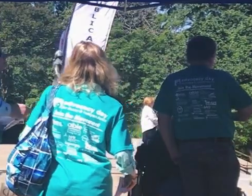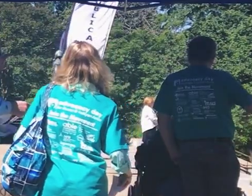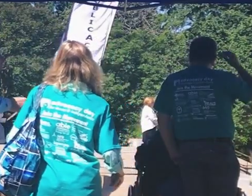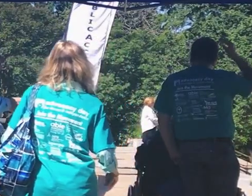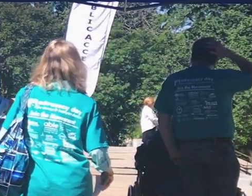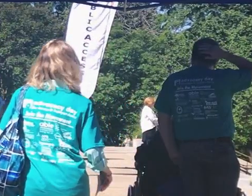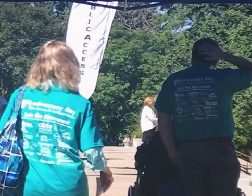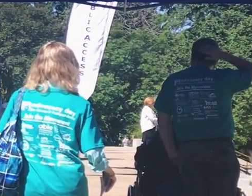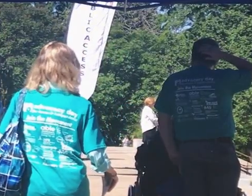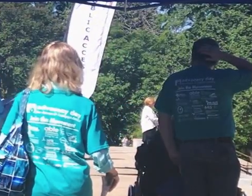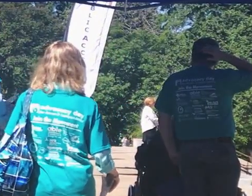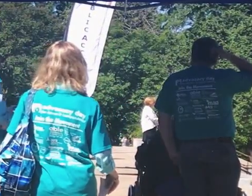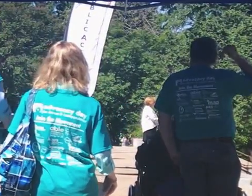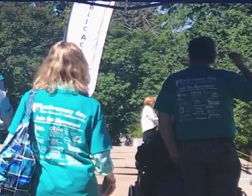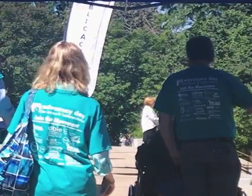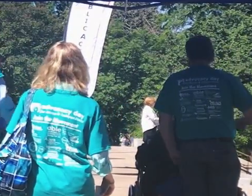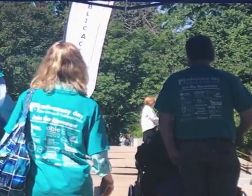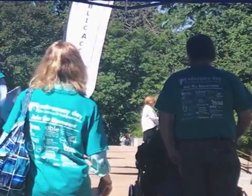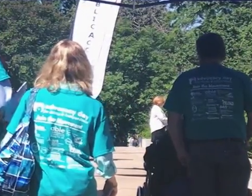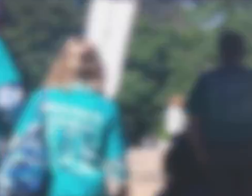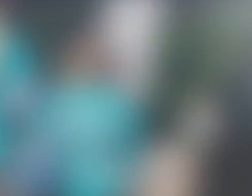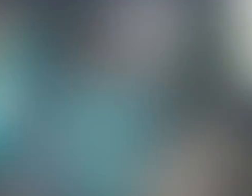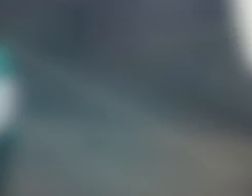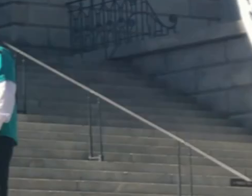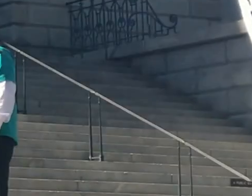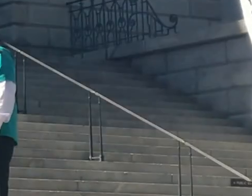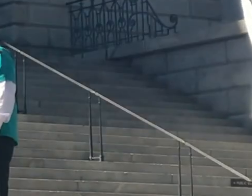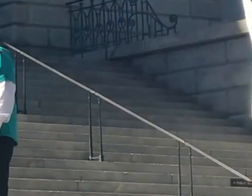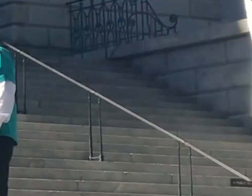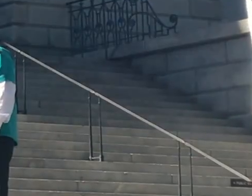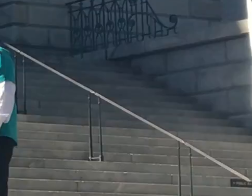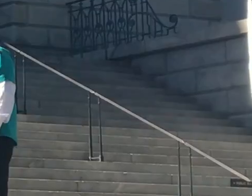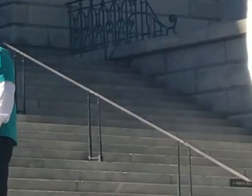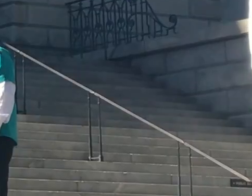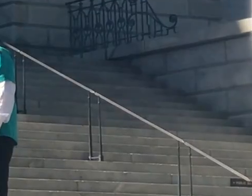How many times have you had a problem, let's say you're at home and your doctor's appointment